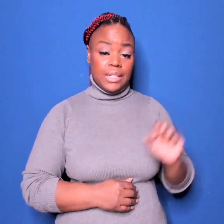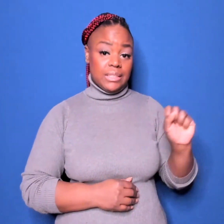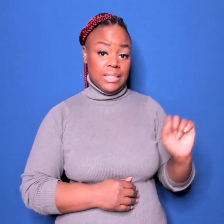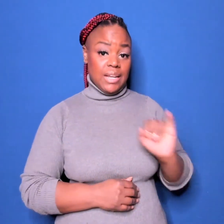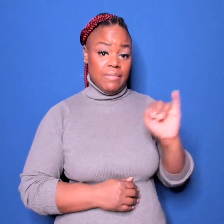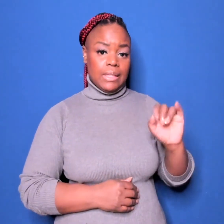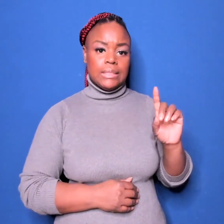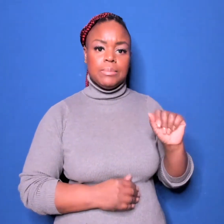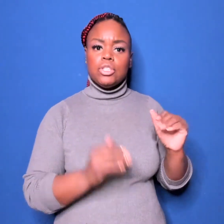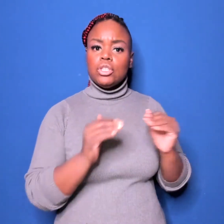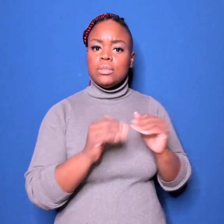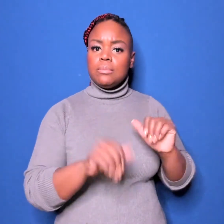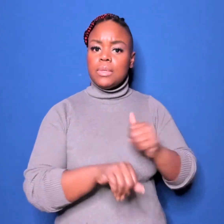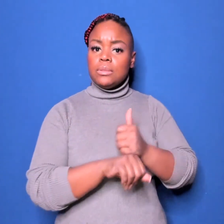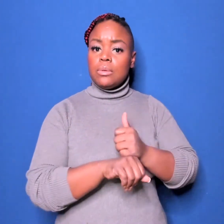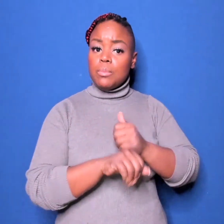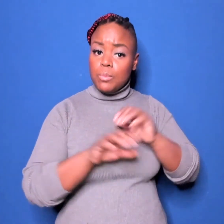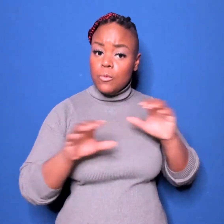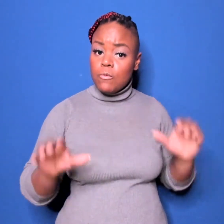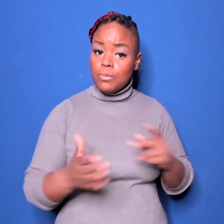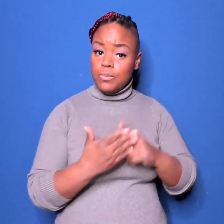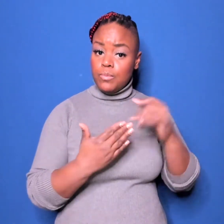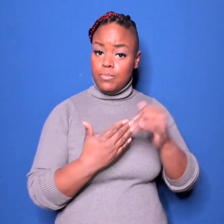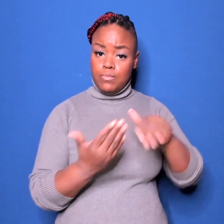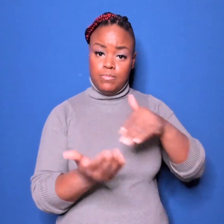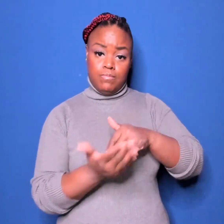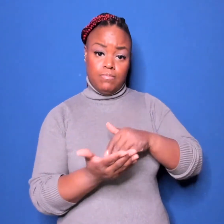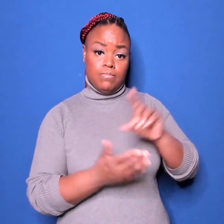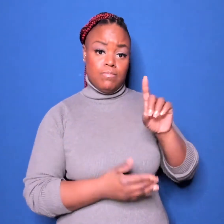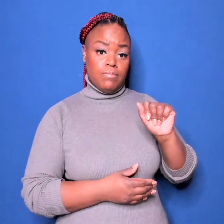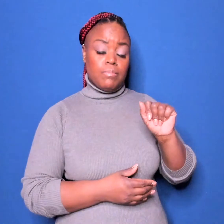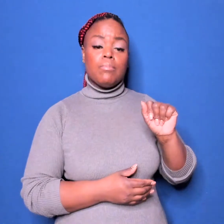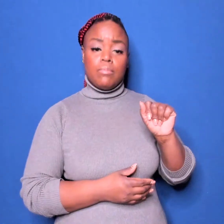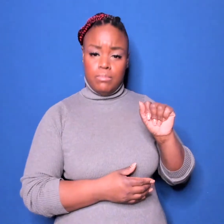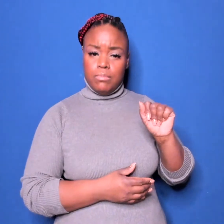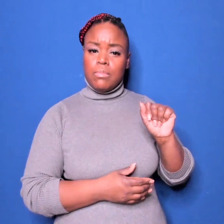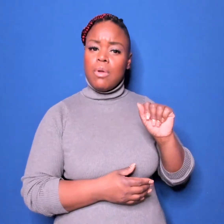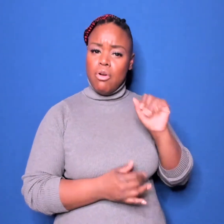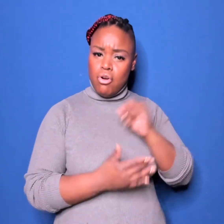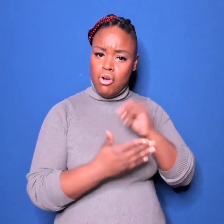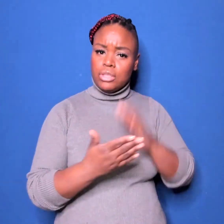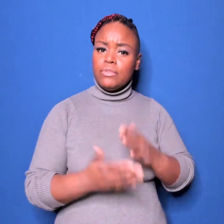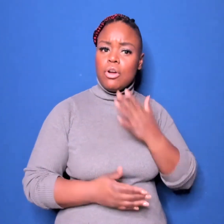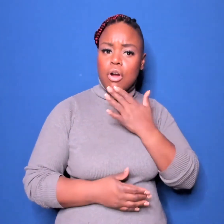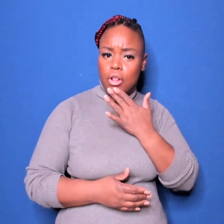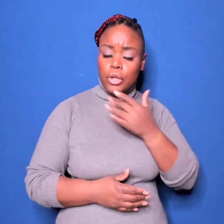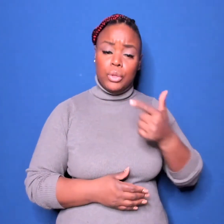Sins Invalid is a disability justice-based performance project centering disabled artists of color